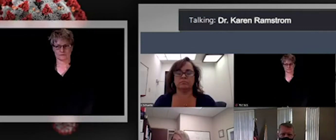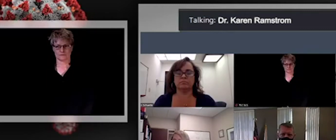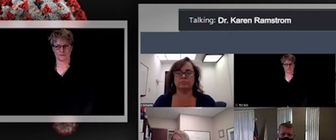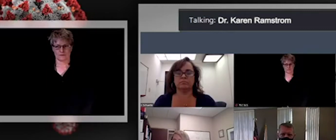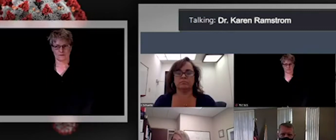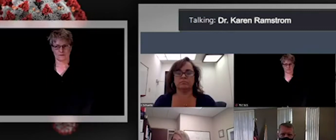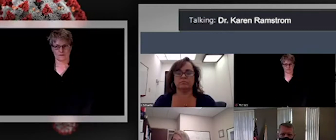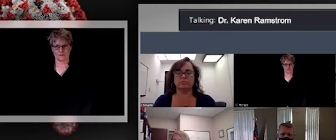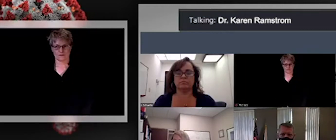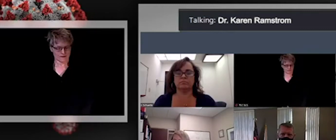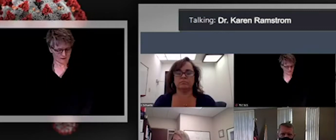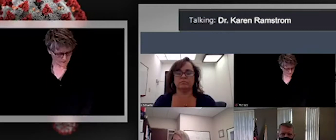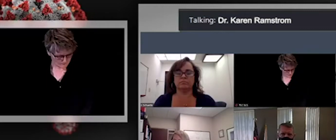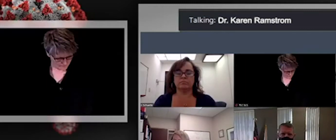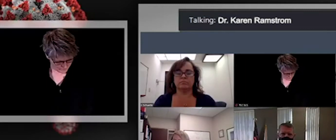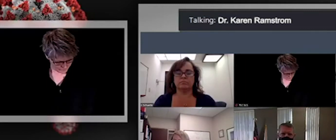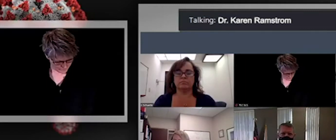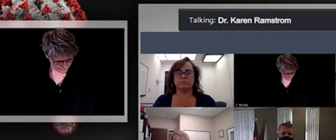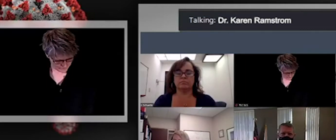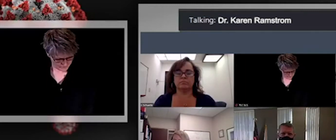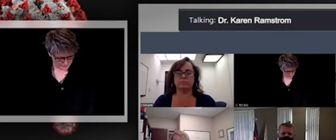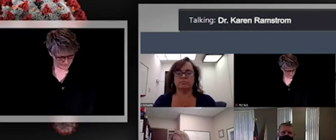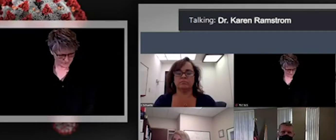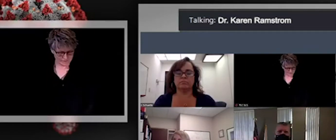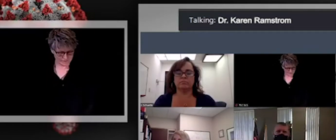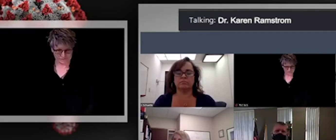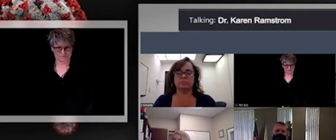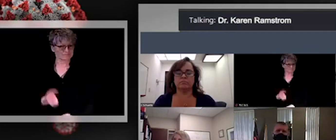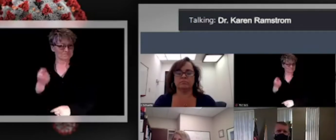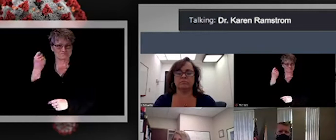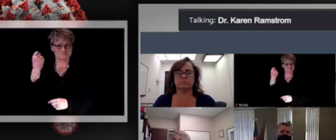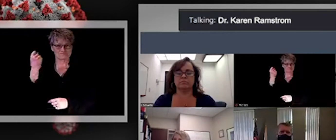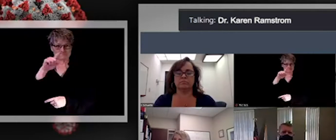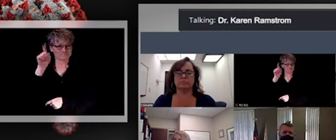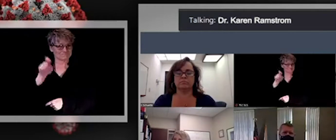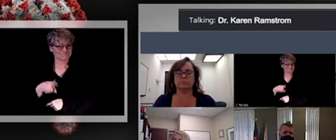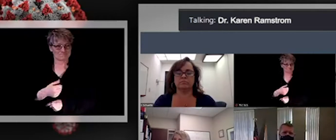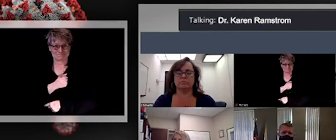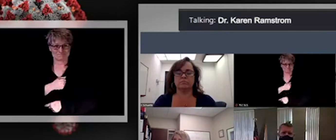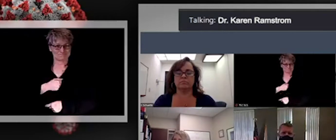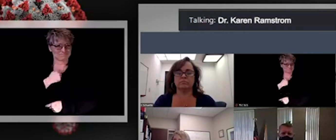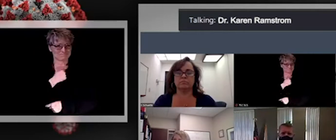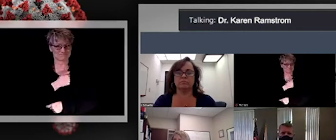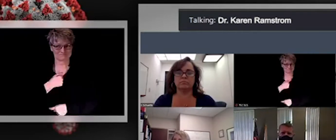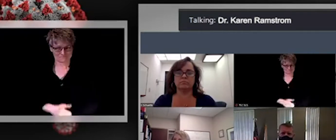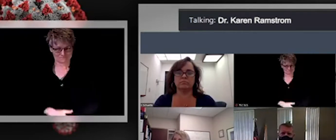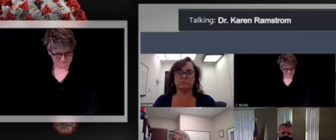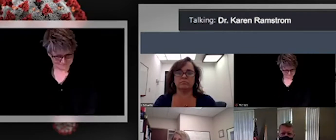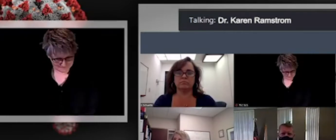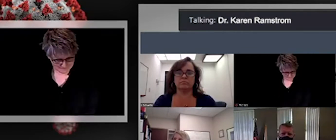COVID-19?” So, we have individuals in touch with our hospitals every day, so we’re well